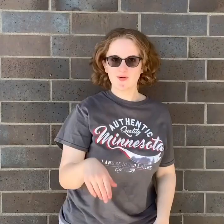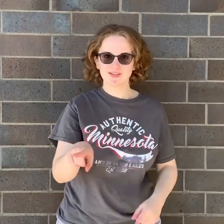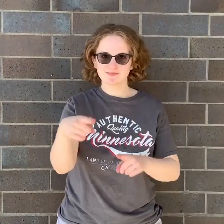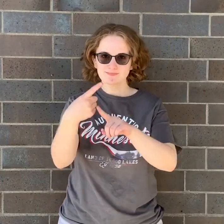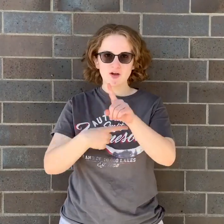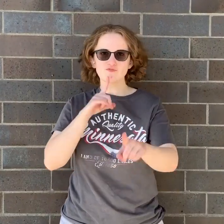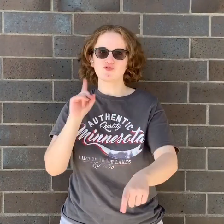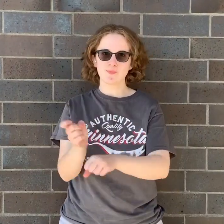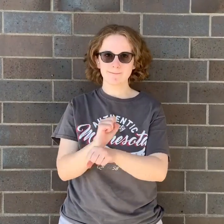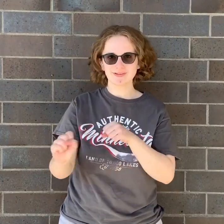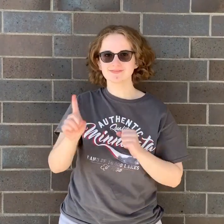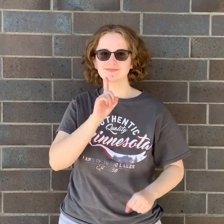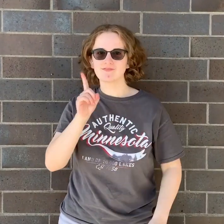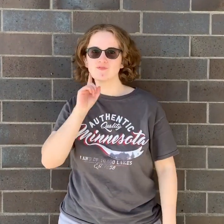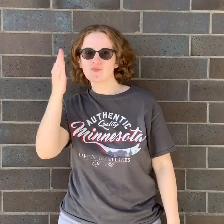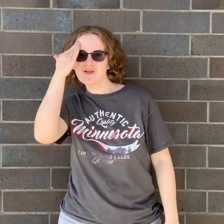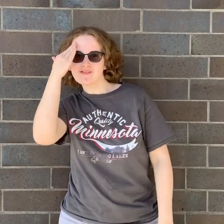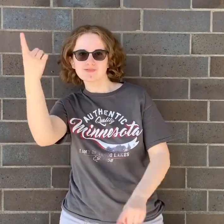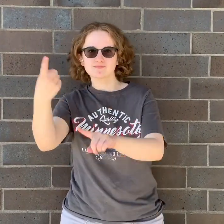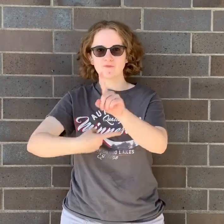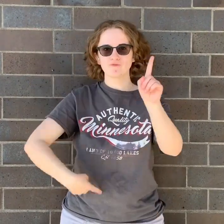Did you know that this month is the Deaf Awareness Month??